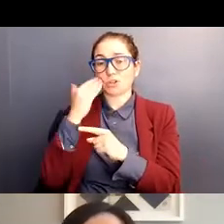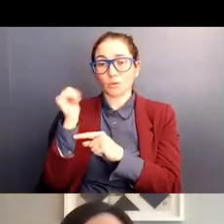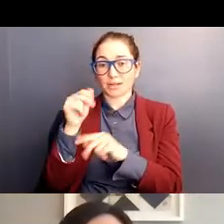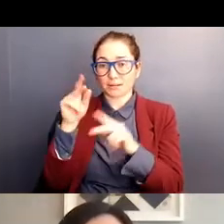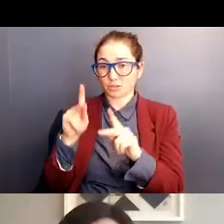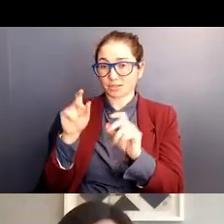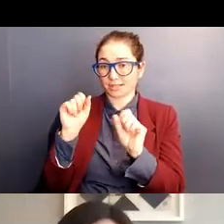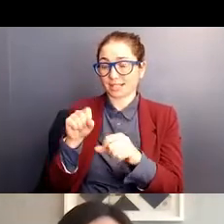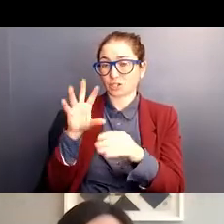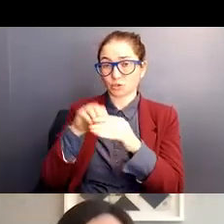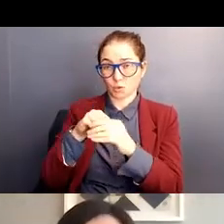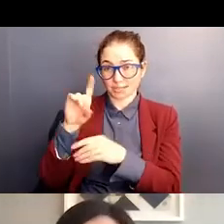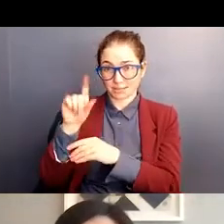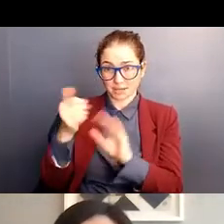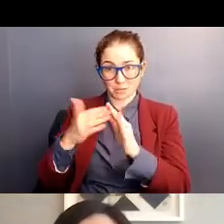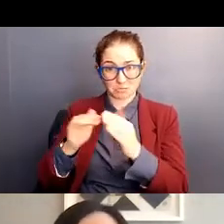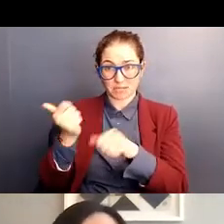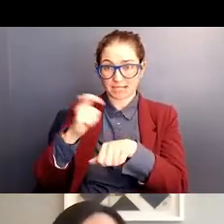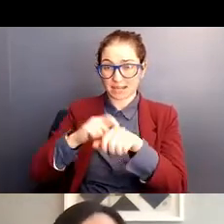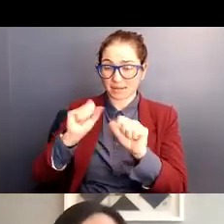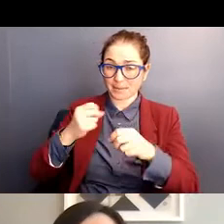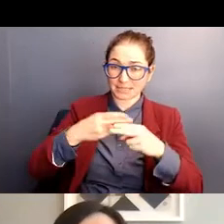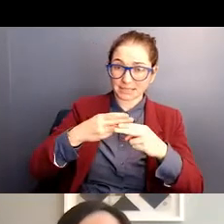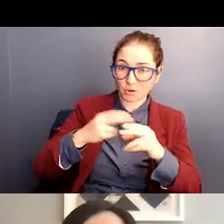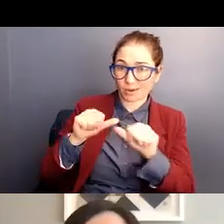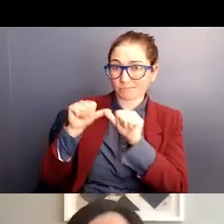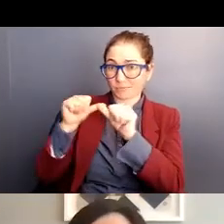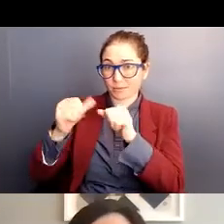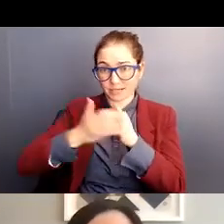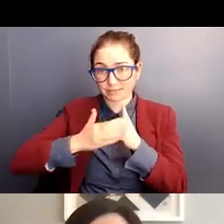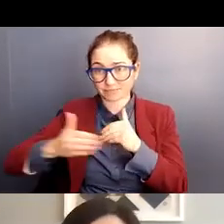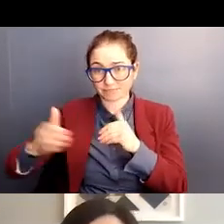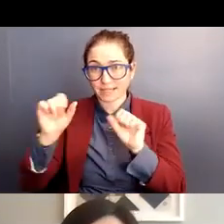at any time. Temporarily or permanently. Right now I do have a